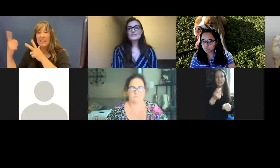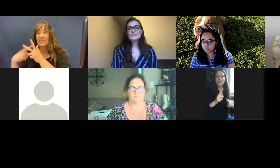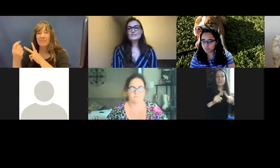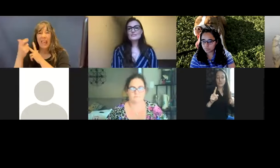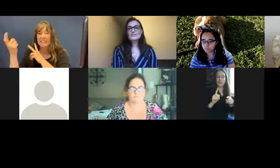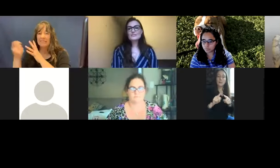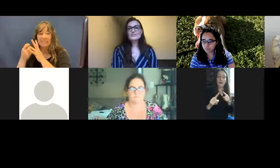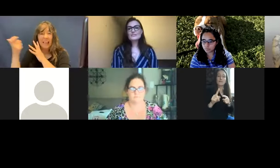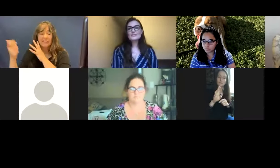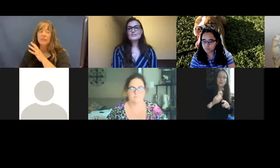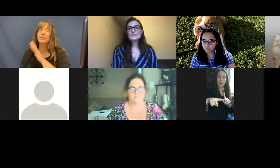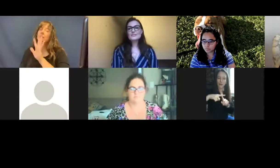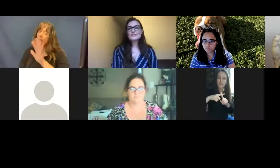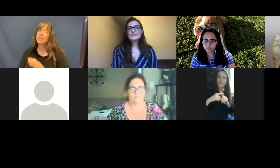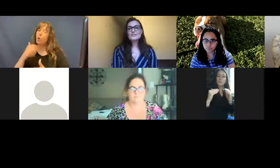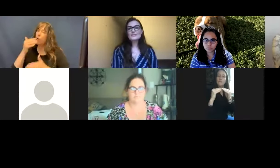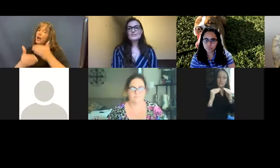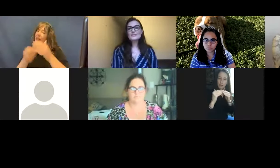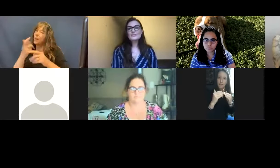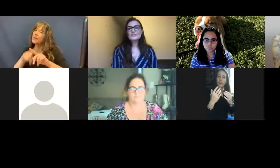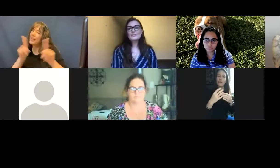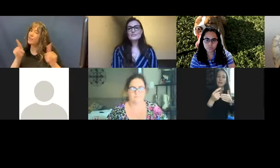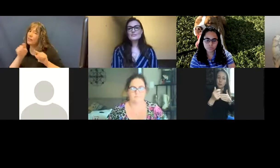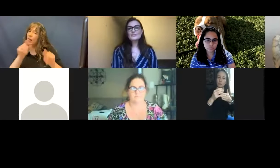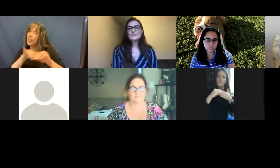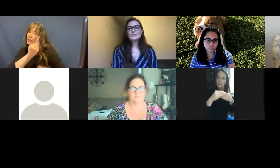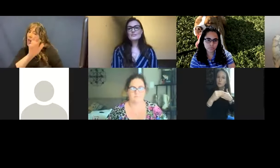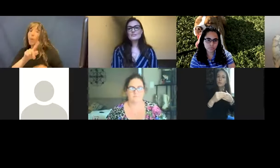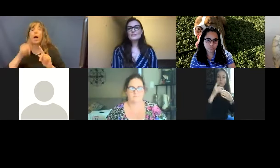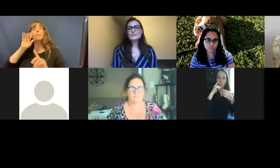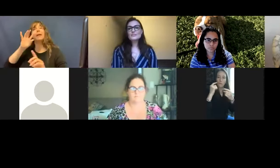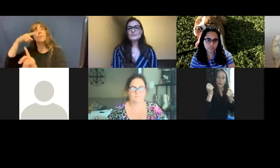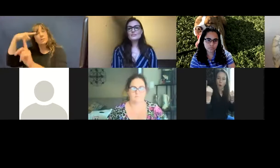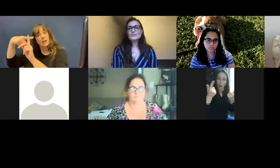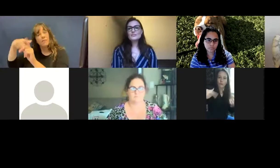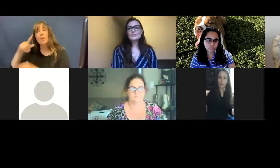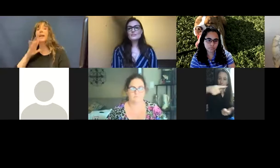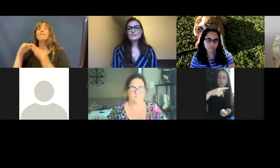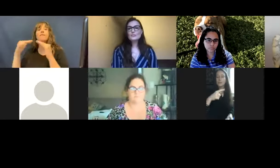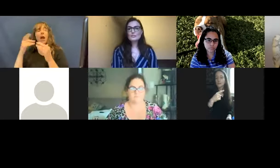bit different. But to be positive and be fair and a little bit flexible from all of us is